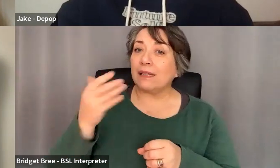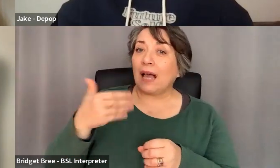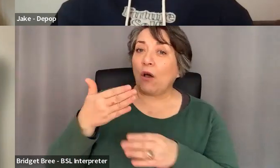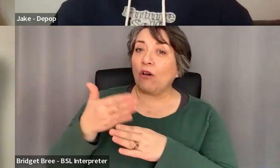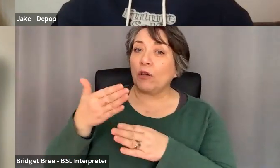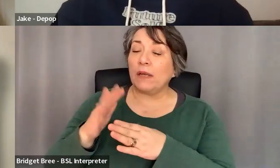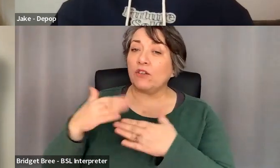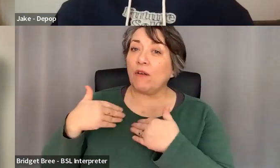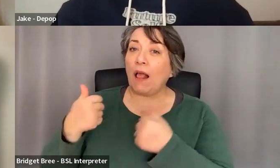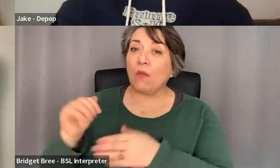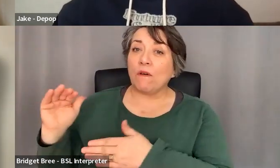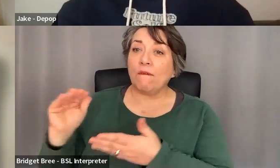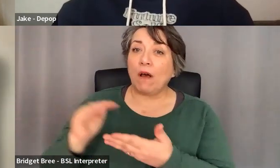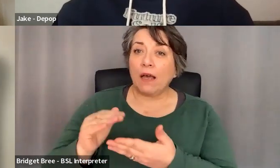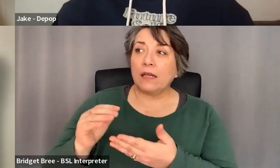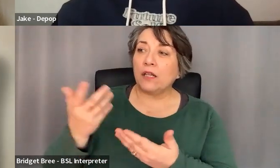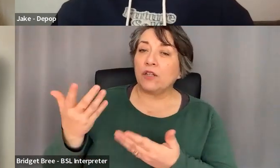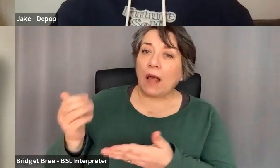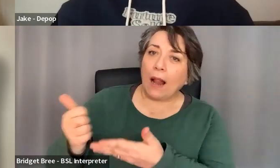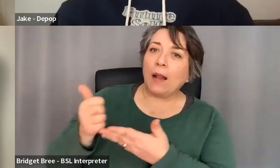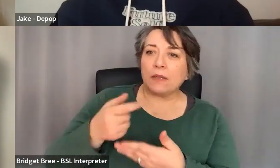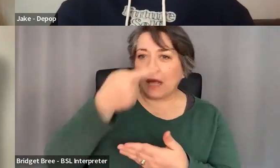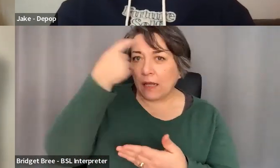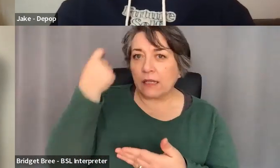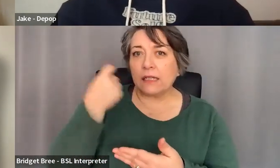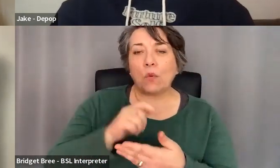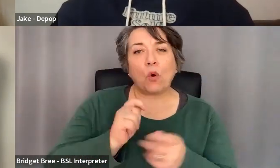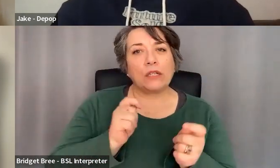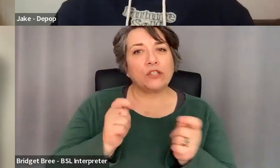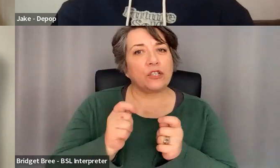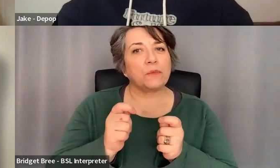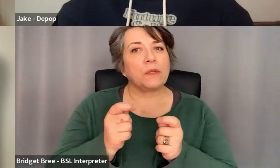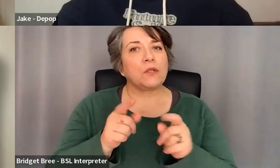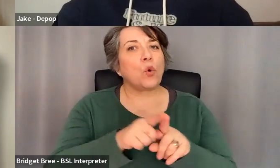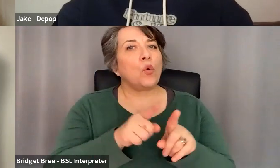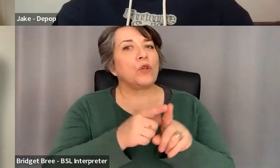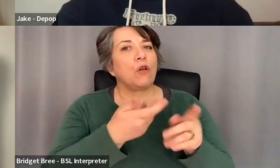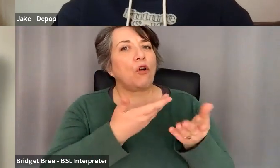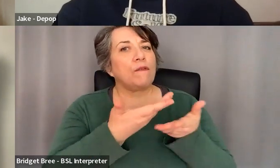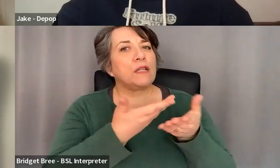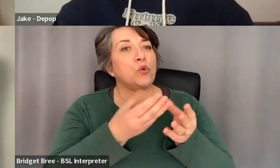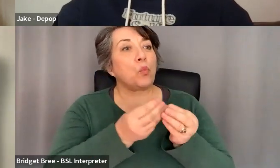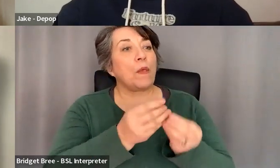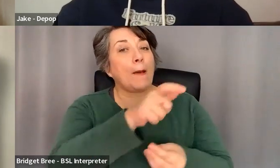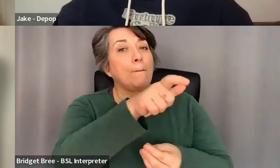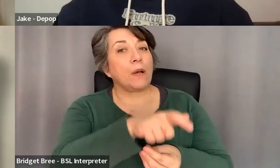we could or should be making, but ultimately we're having a conversation with that individual and their manager to understand occupational health provider to understand the adjustments, and we have a conversation with the